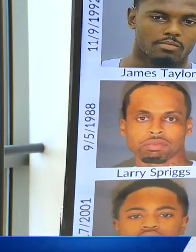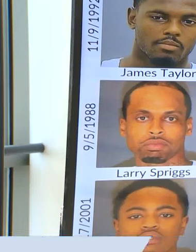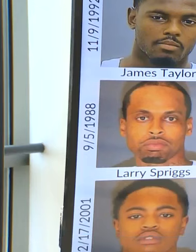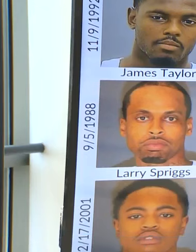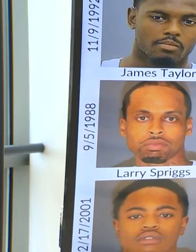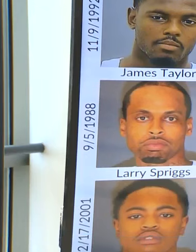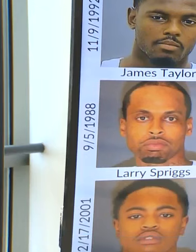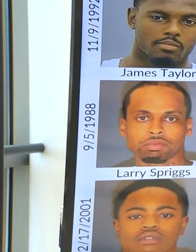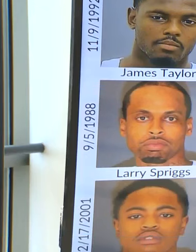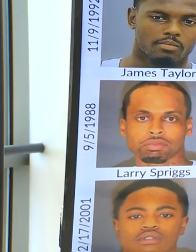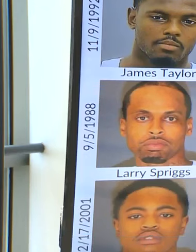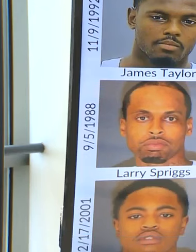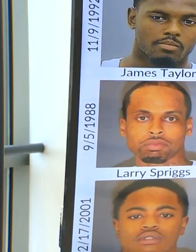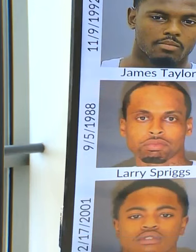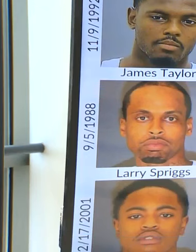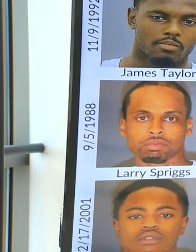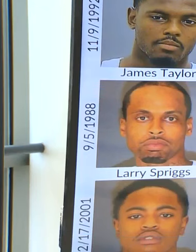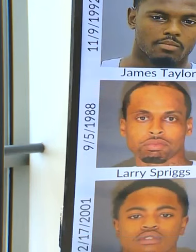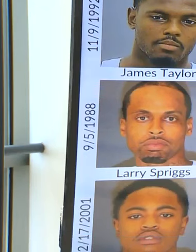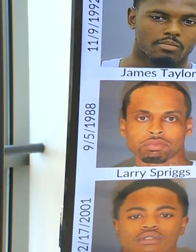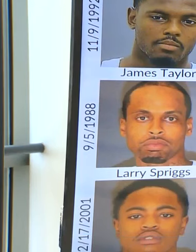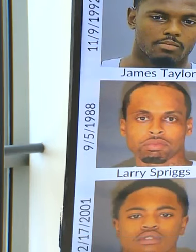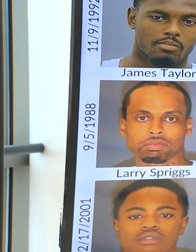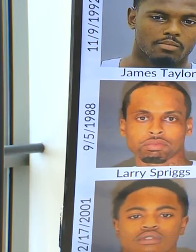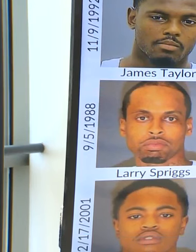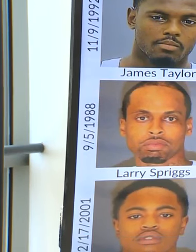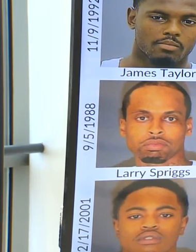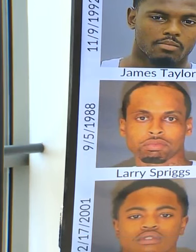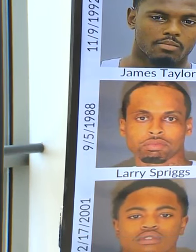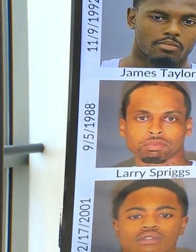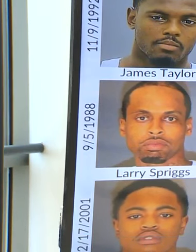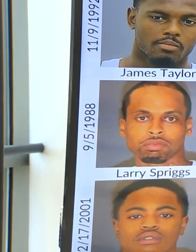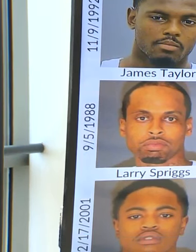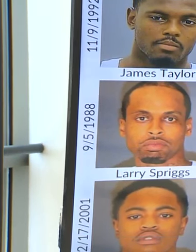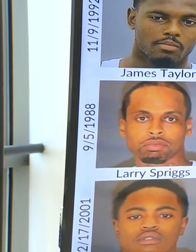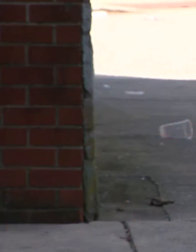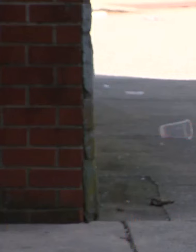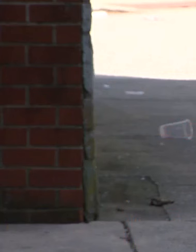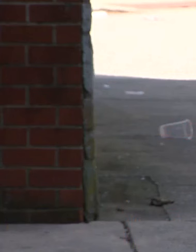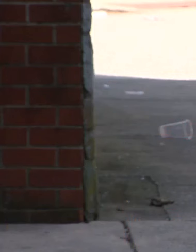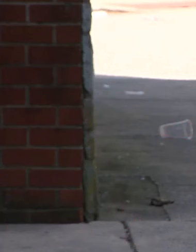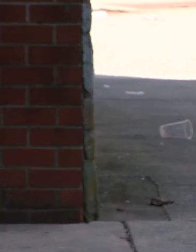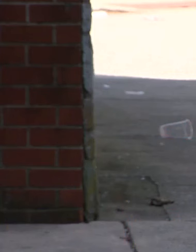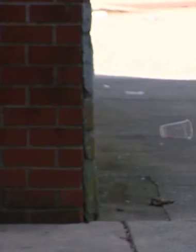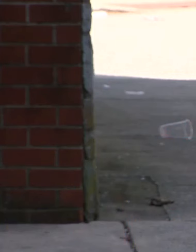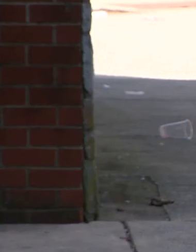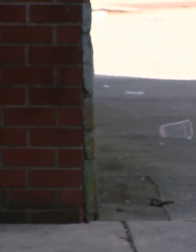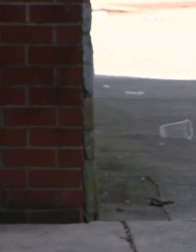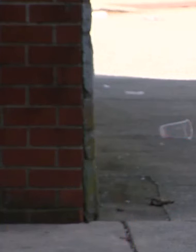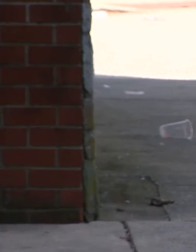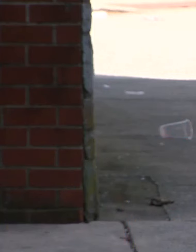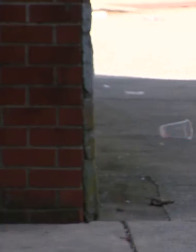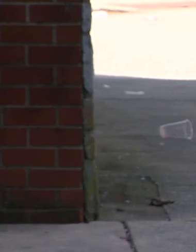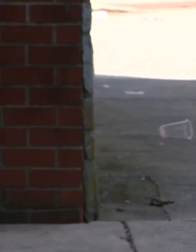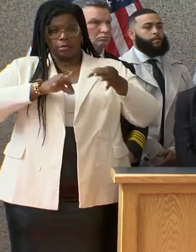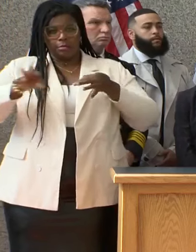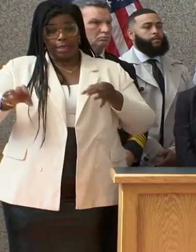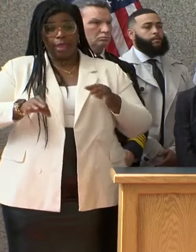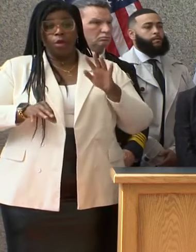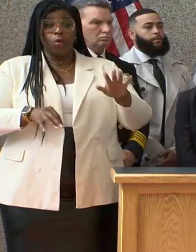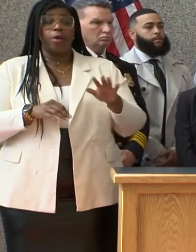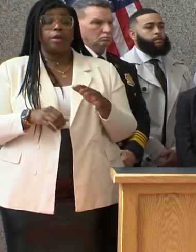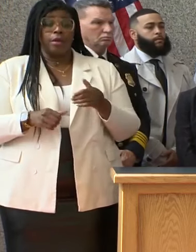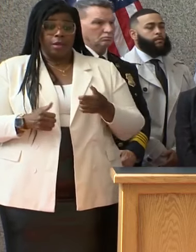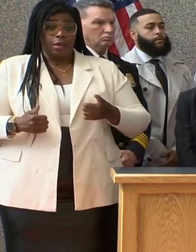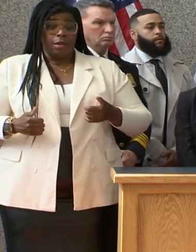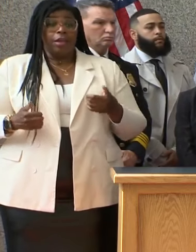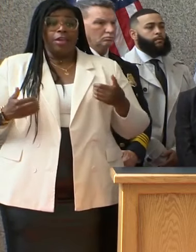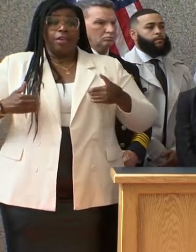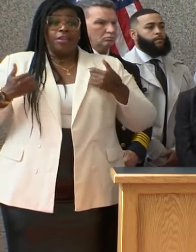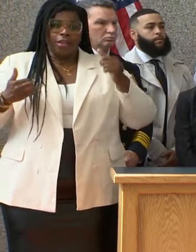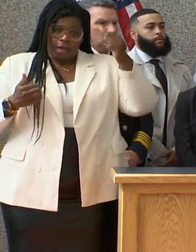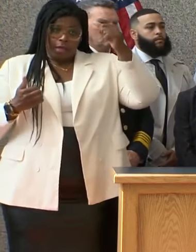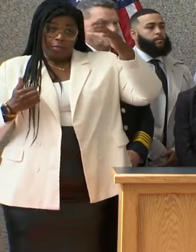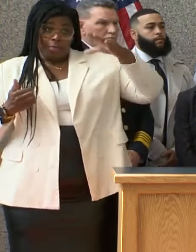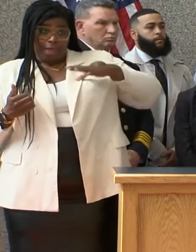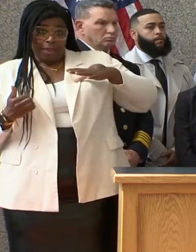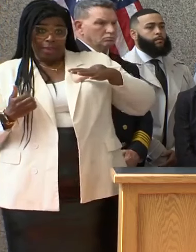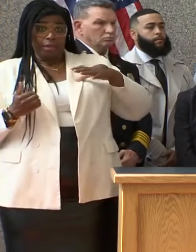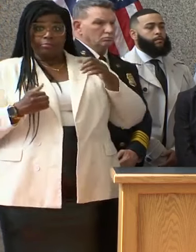RECOVERED ILLEGAL FIREARMS, FENTANYL, MARIJUANA, HEROIN AND COCAINE, ALL OF THIS, ACCORDING TO MAYOR BRANDON SCOTT, TO SEND A UNIFIED MESSAGE ABOUT THE CITY’S GROUP VIOLENCE REDUCTION